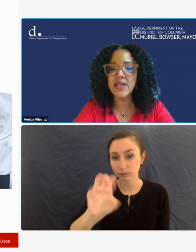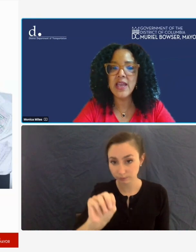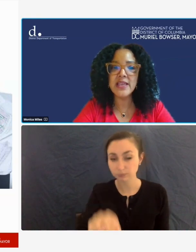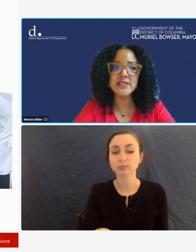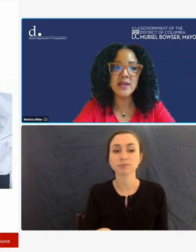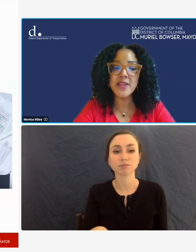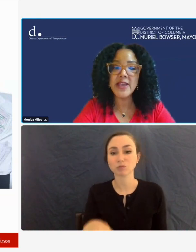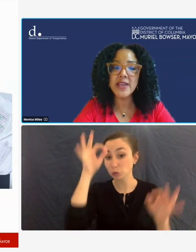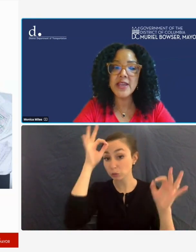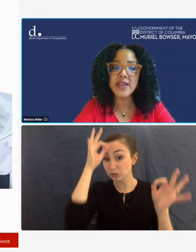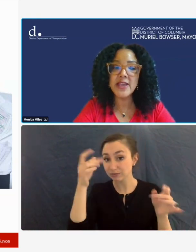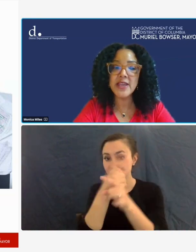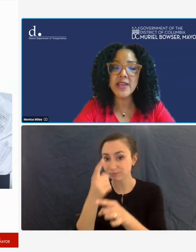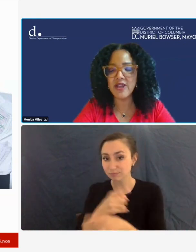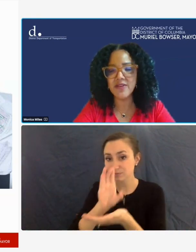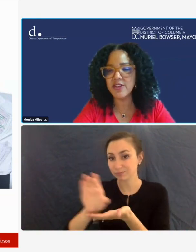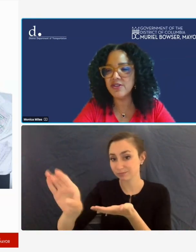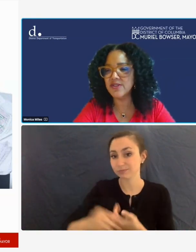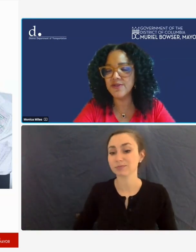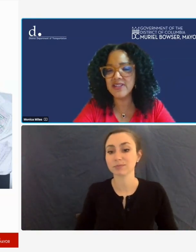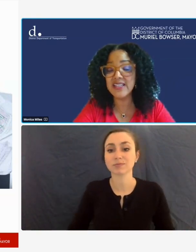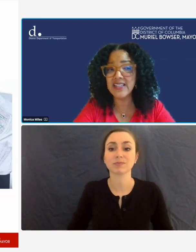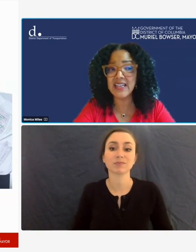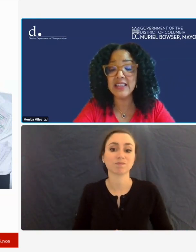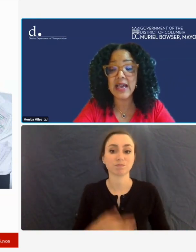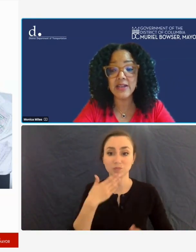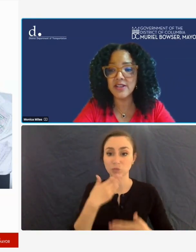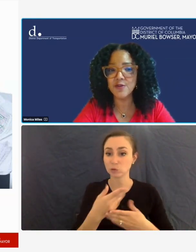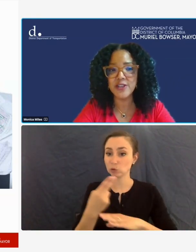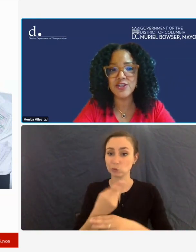and that's something that it's very very user friendly it's got a lot of good information in